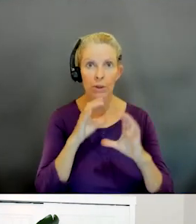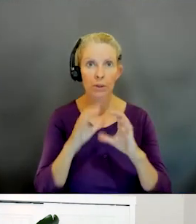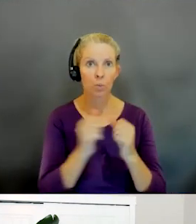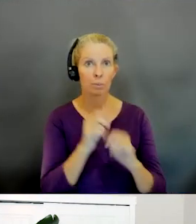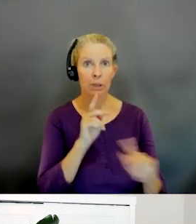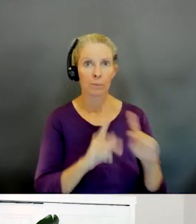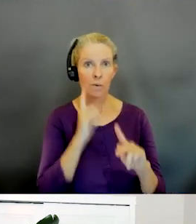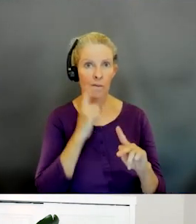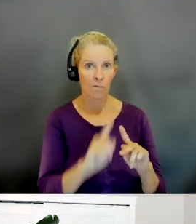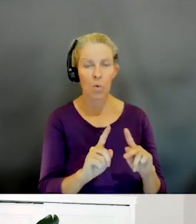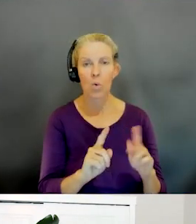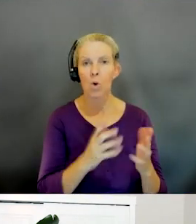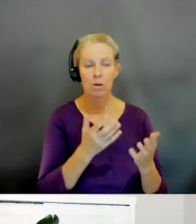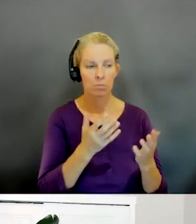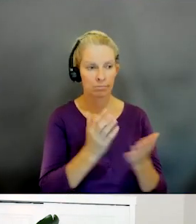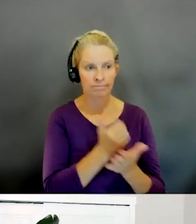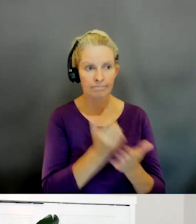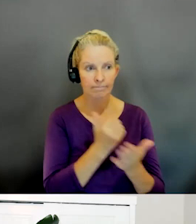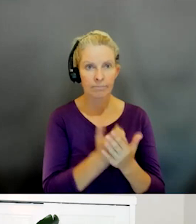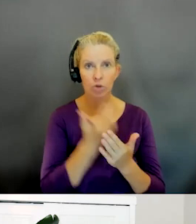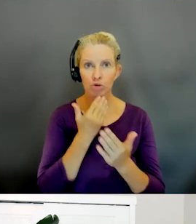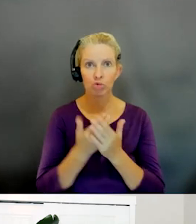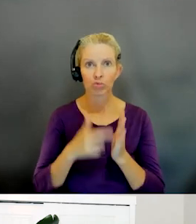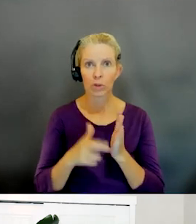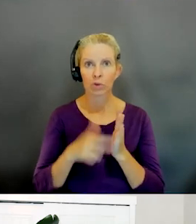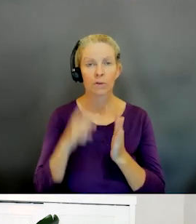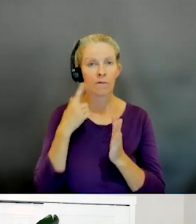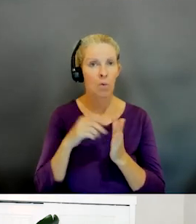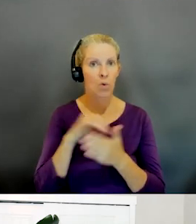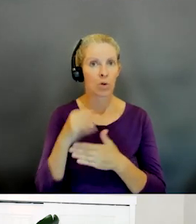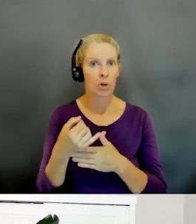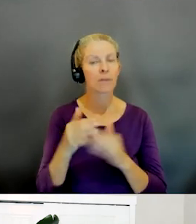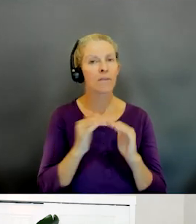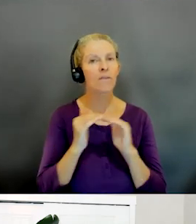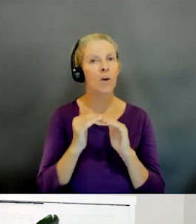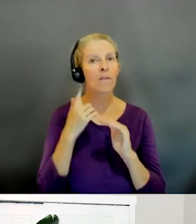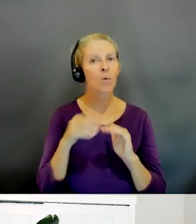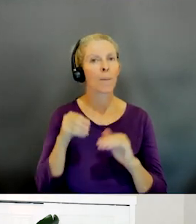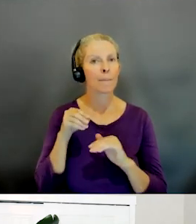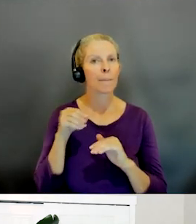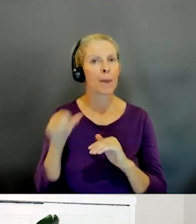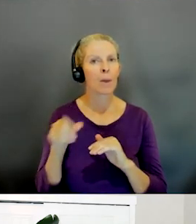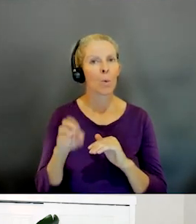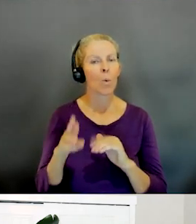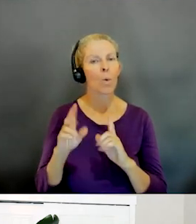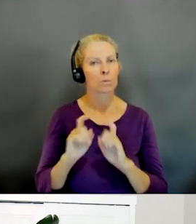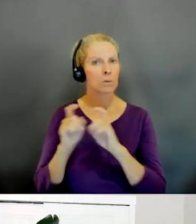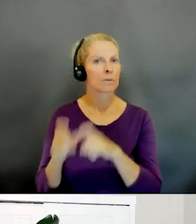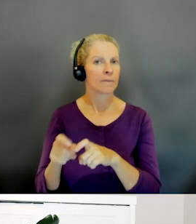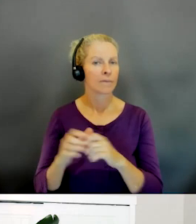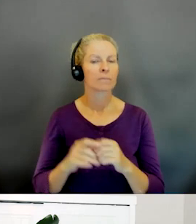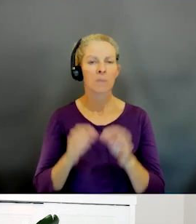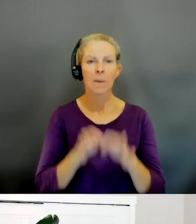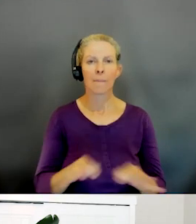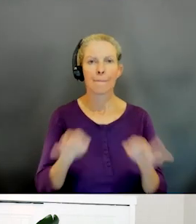I believe it is fair to compensate them, so I would say, consider that in your budget.